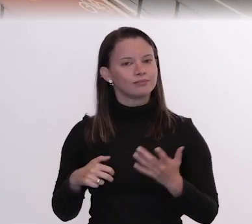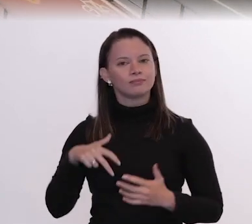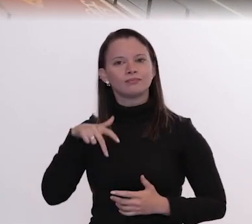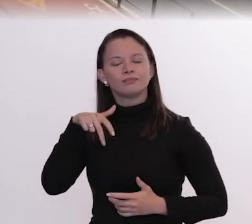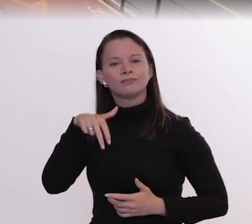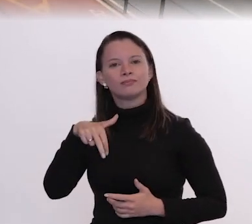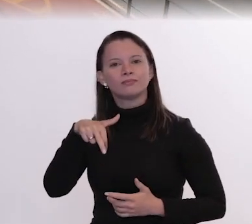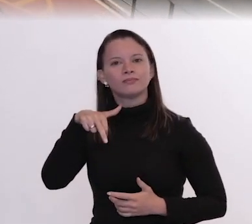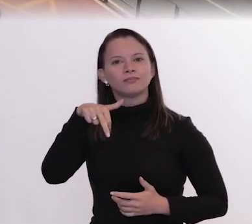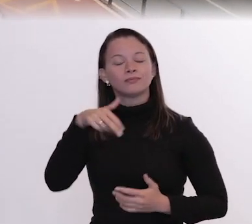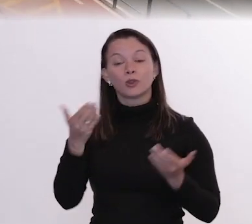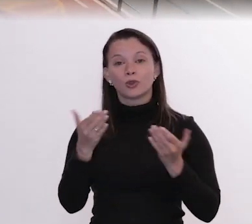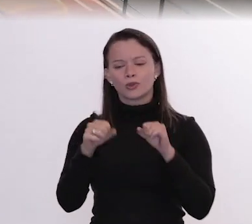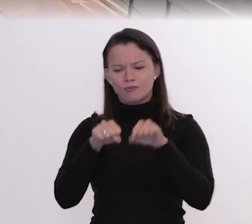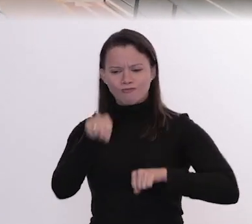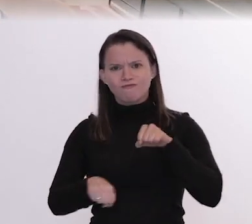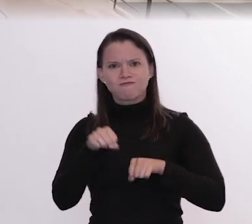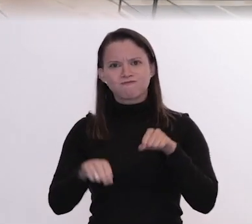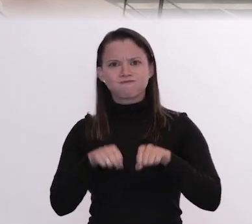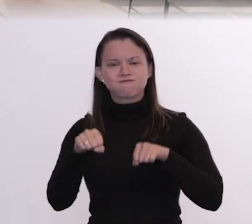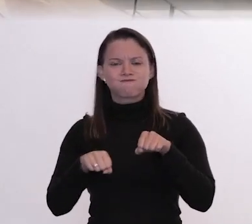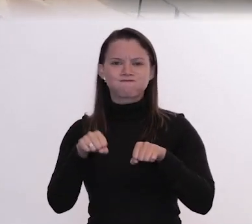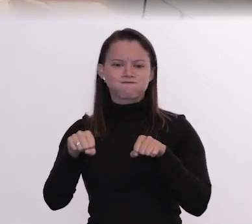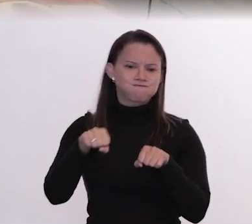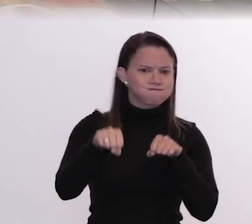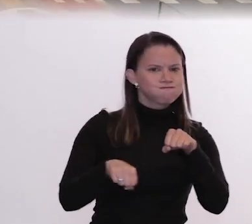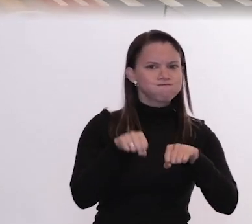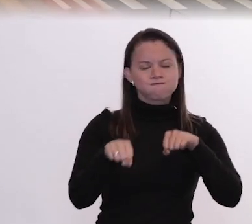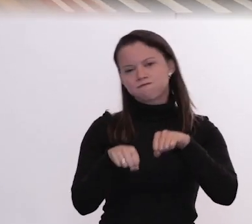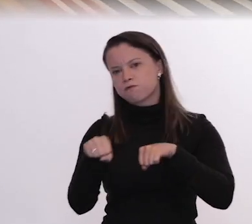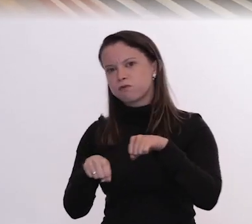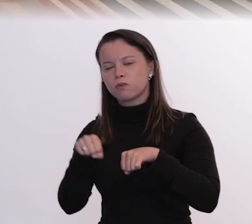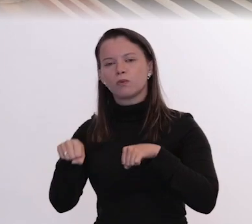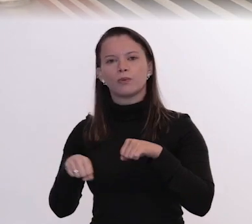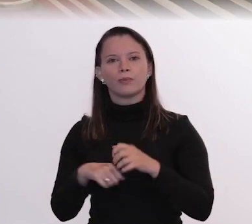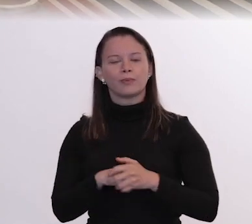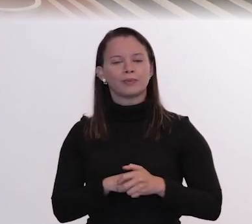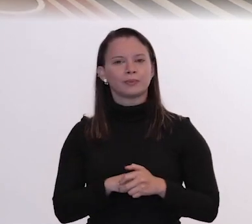it allows you to look back on your day…